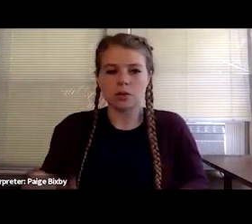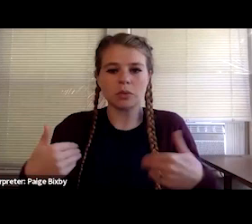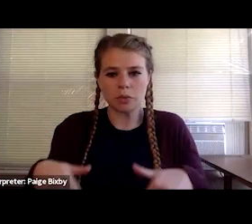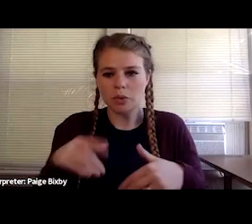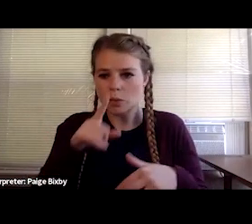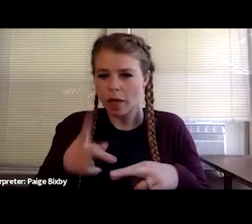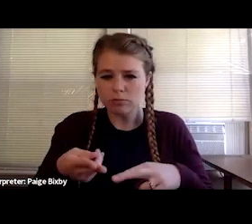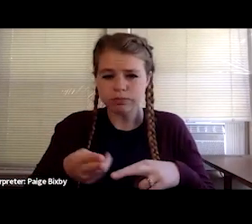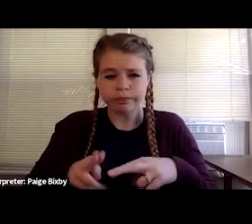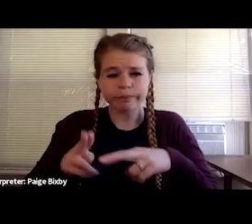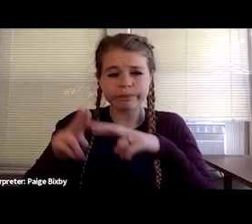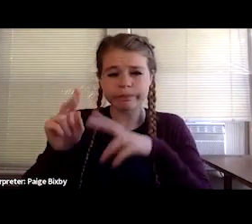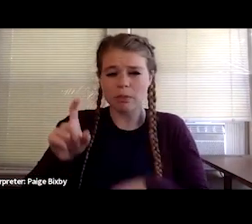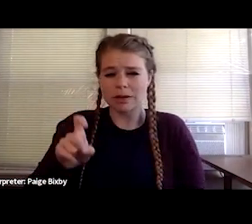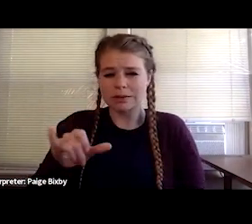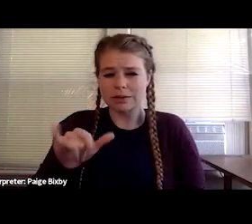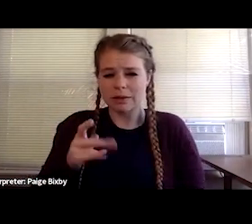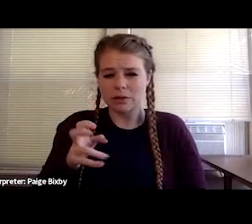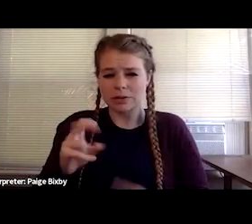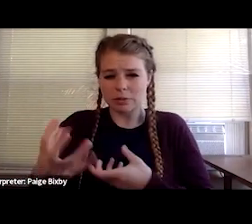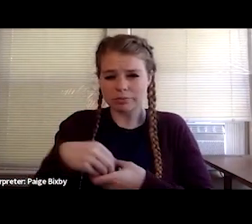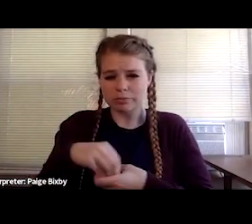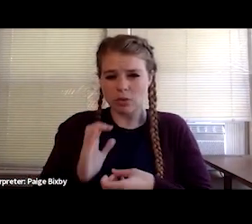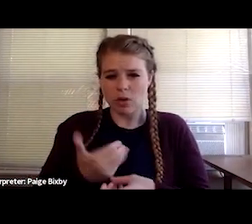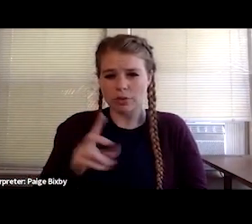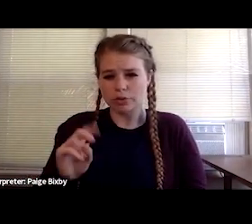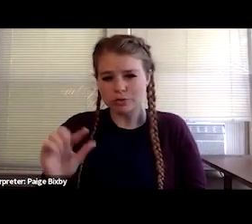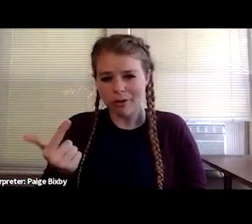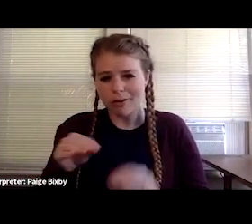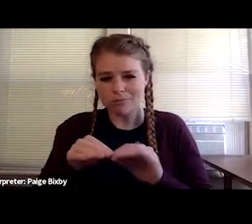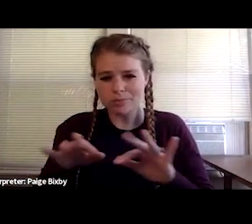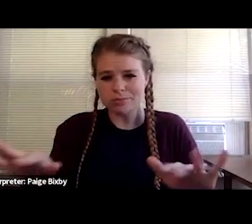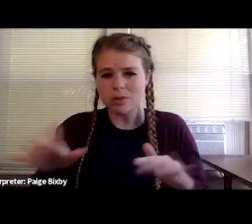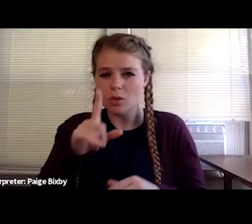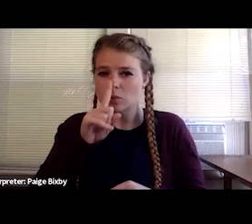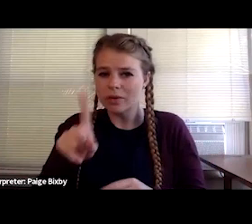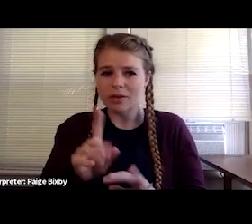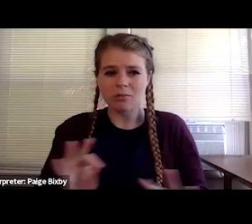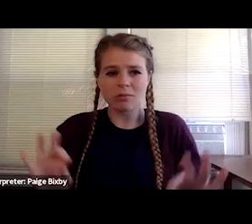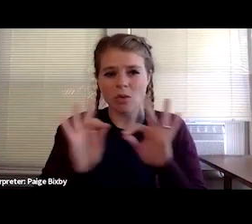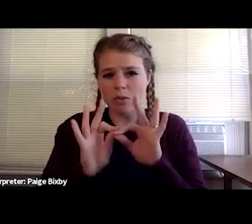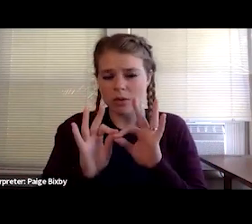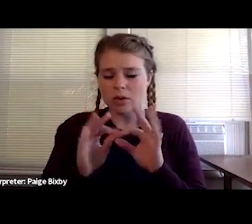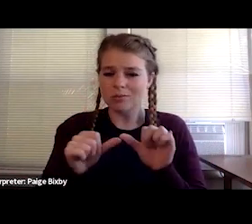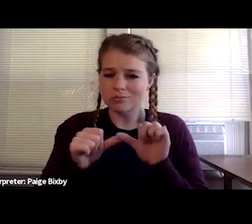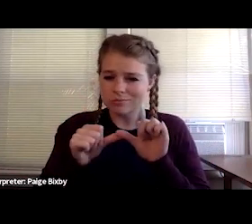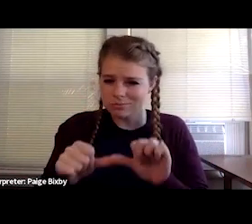in our drug supply, it is really important that all of our providers here in Philly are doing this. But then continuing to do this as well as making sure